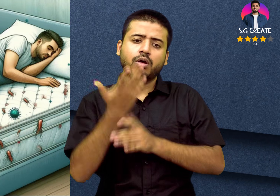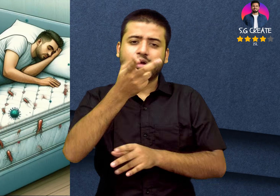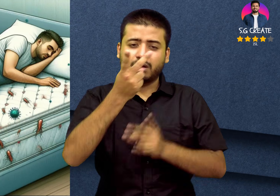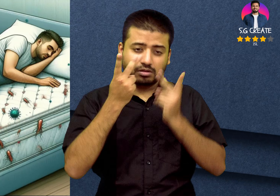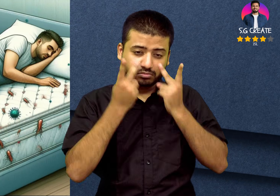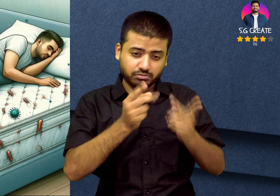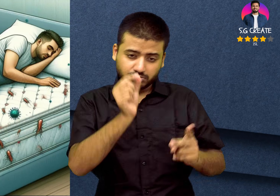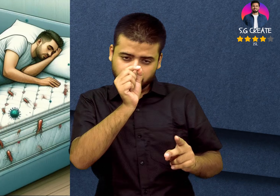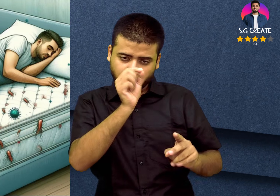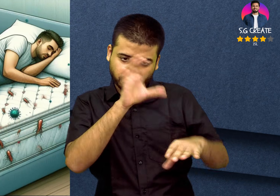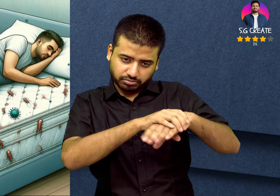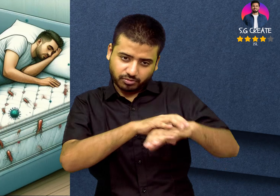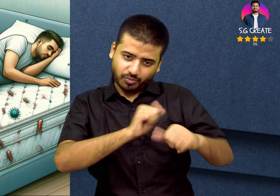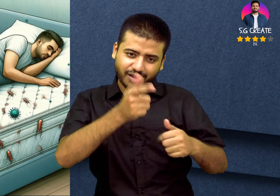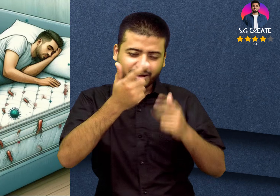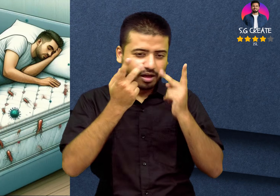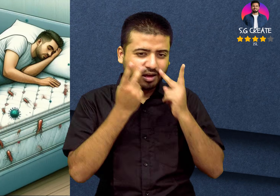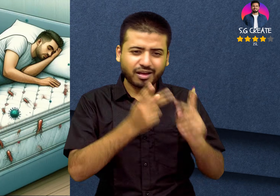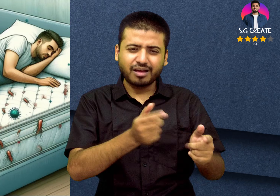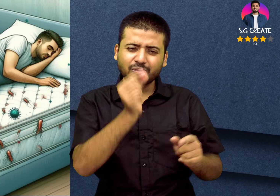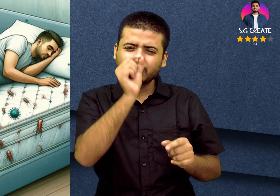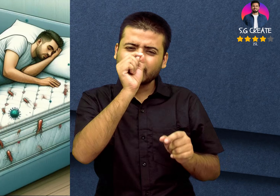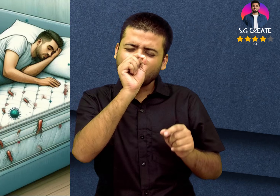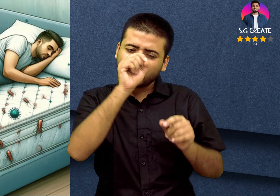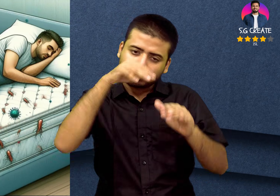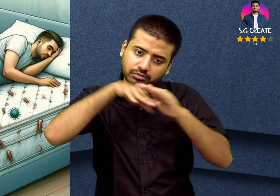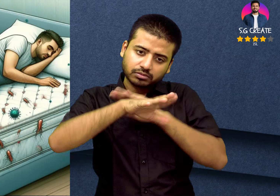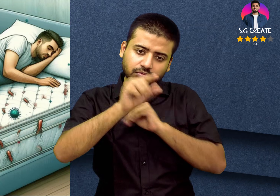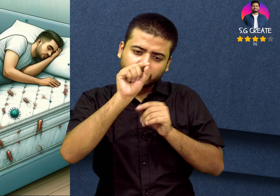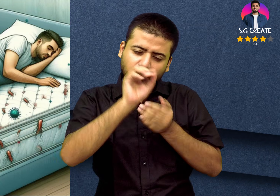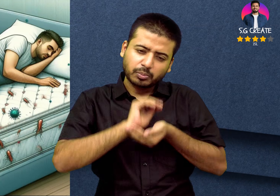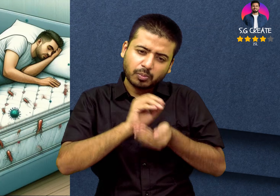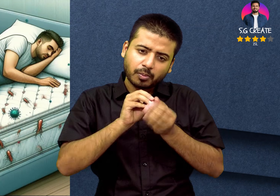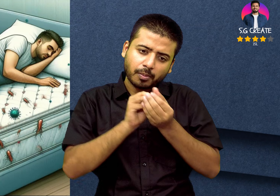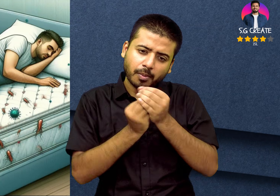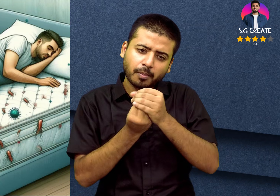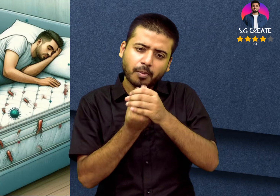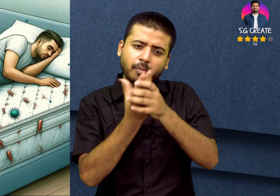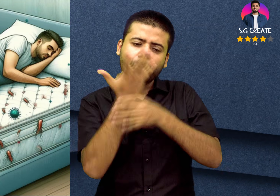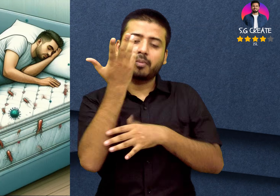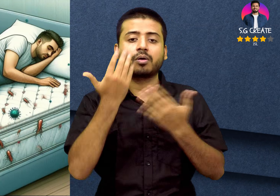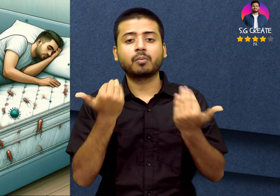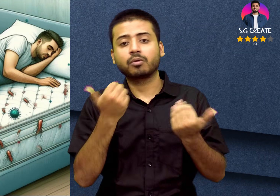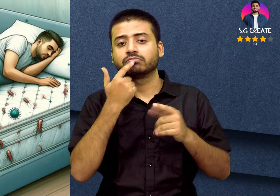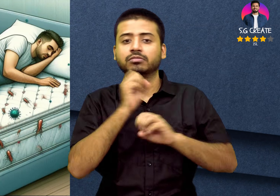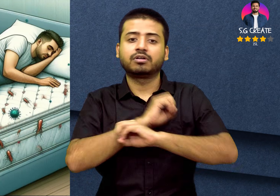sheets are saturated with old sweat and oils, they lose their breathability. They trap heat,